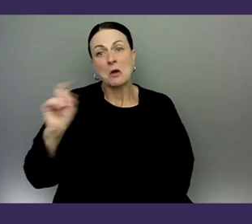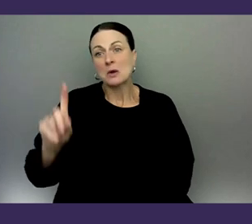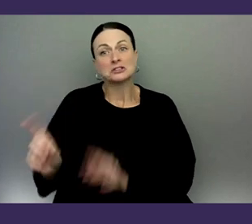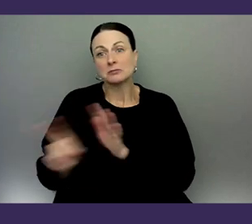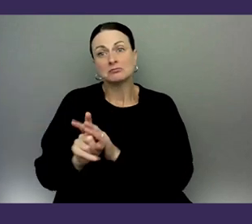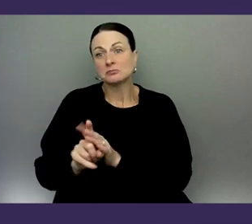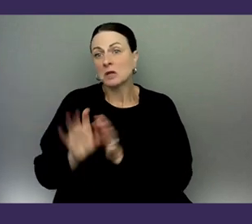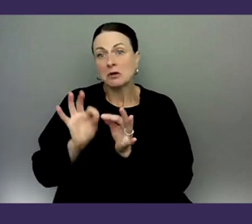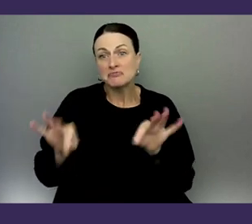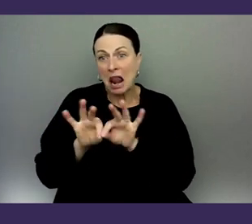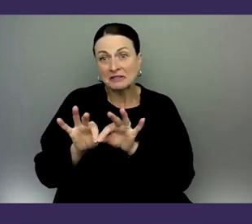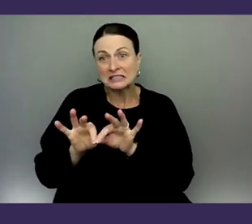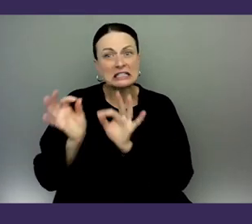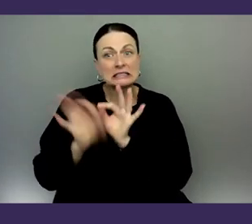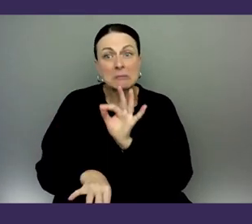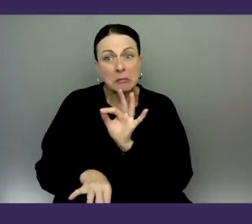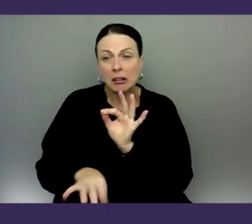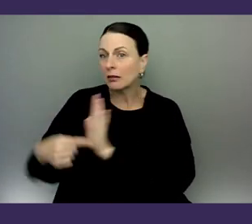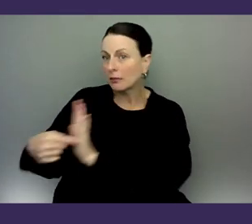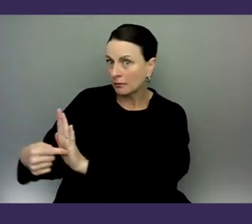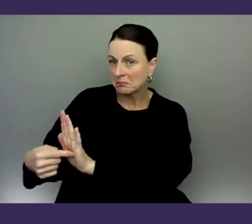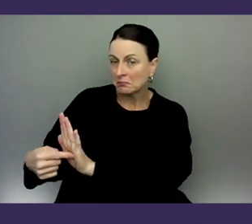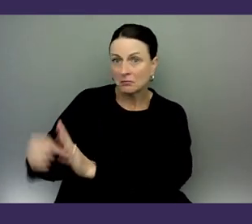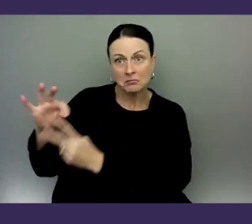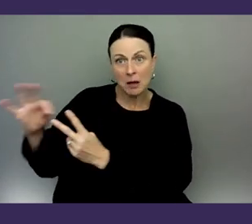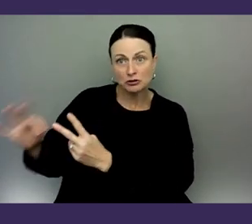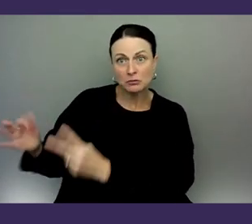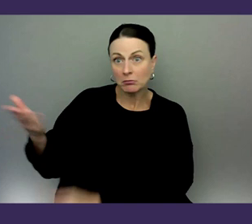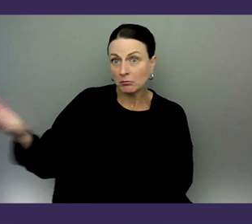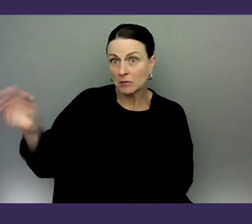and simple enough, she would have the opportunity to say yes or no.